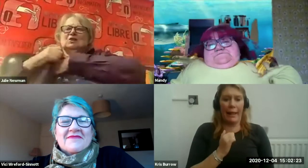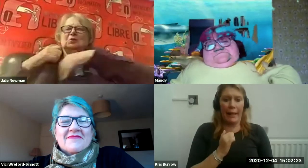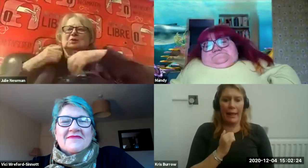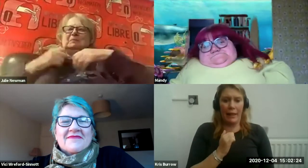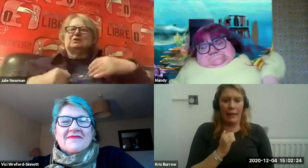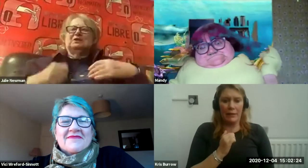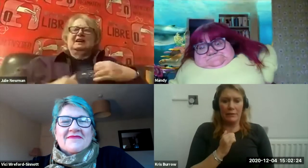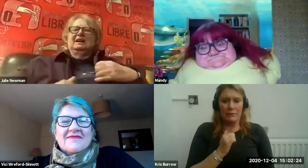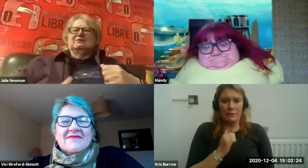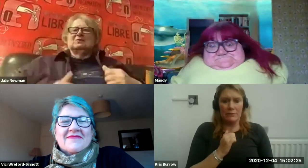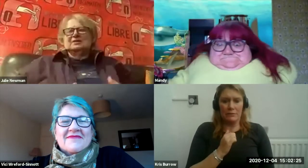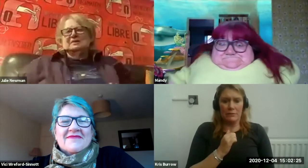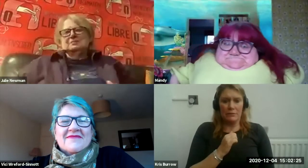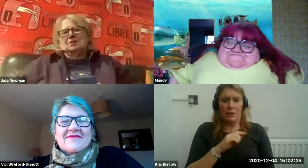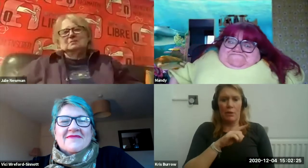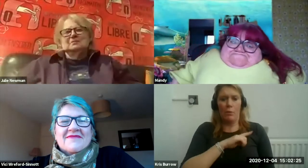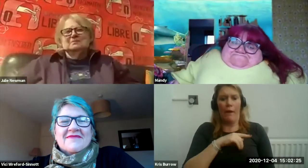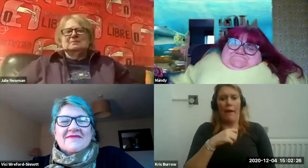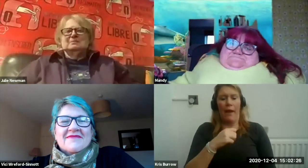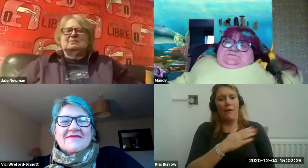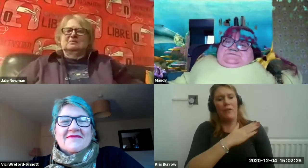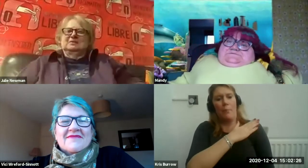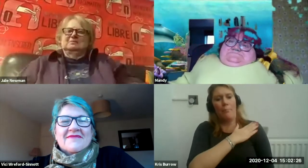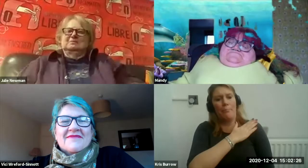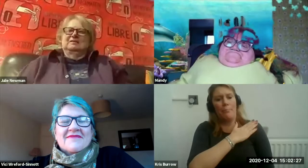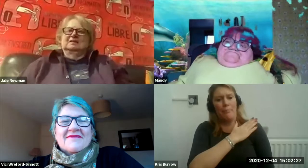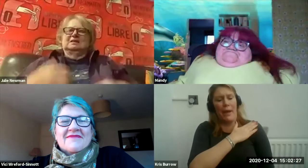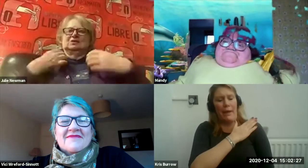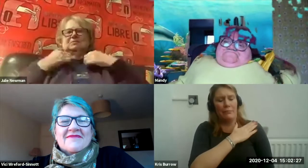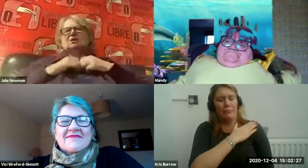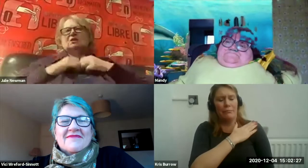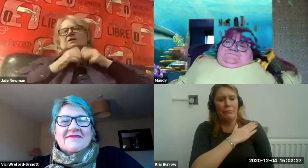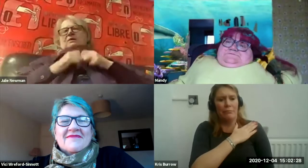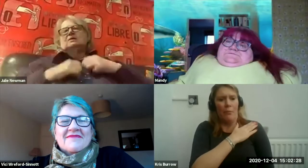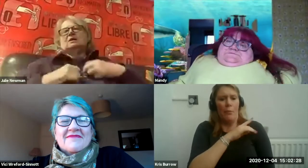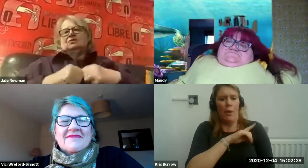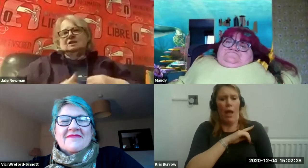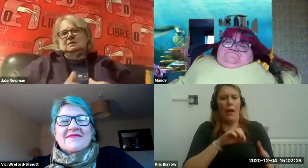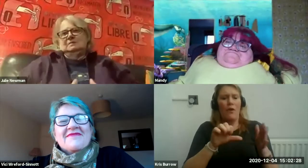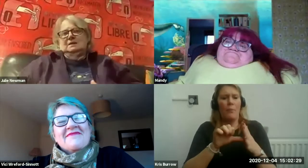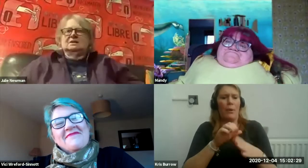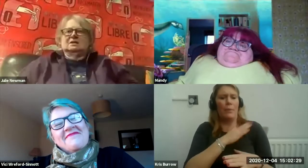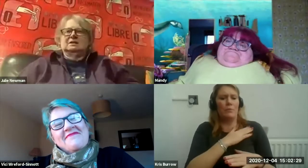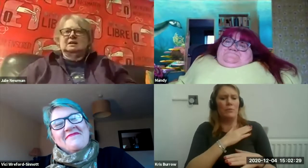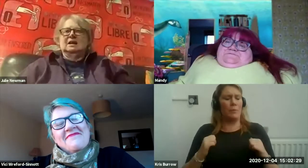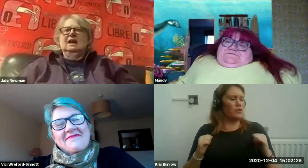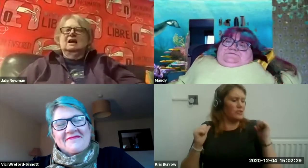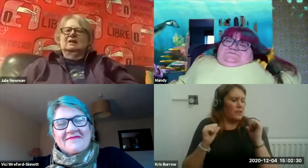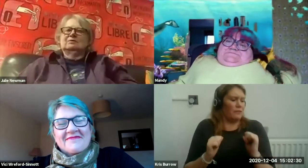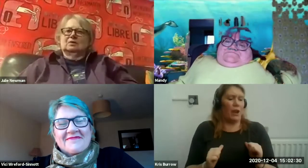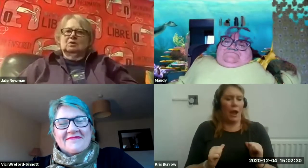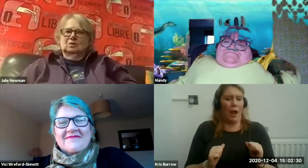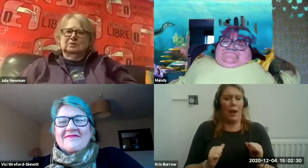shoulder because I've got a problem with a thing there. So I'm just covering it up and trying to be a bit tidy. I've got